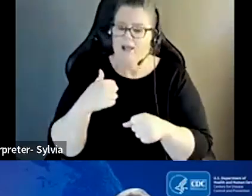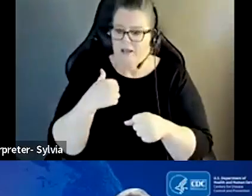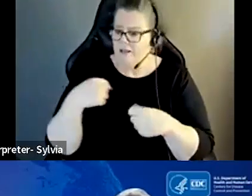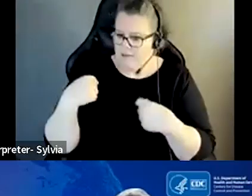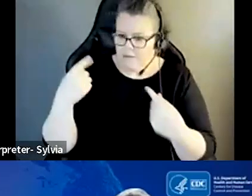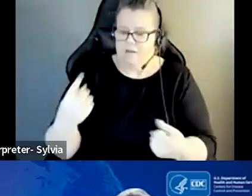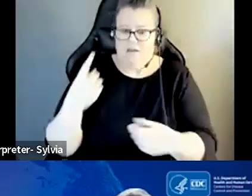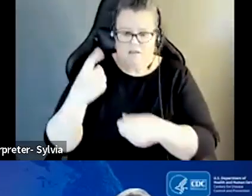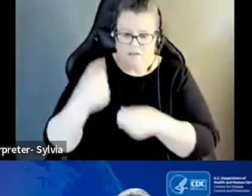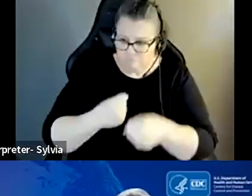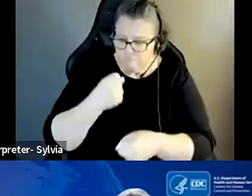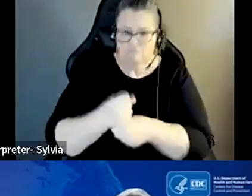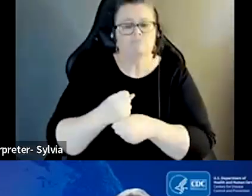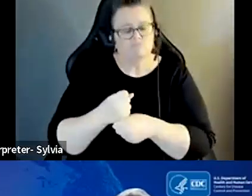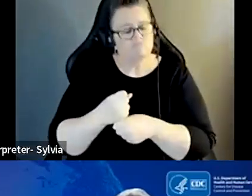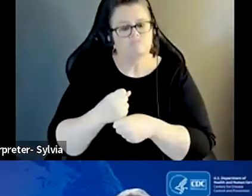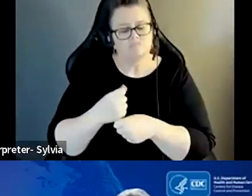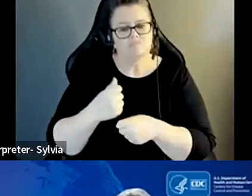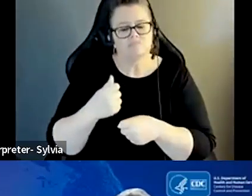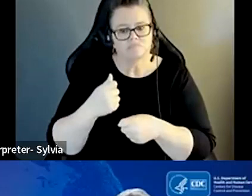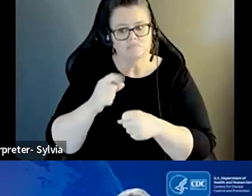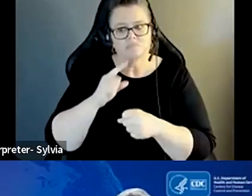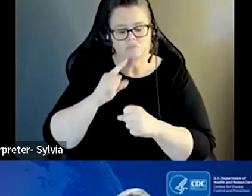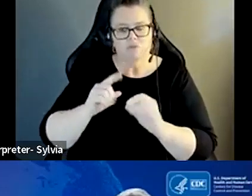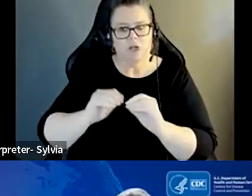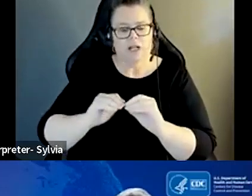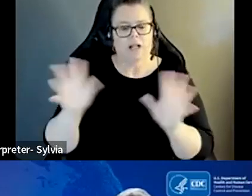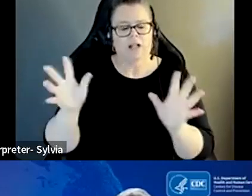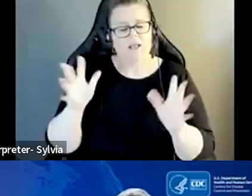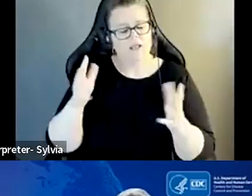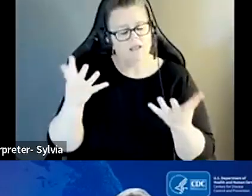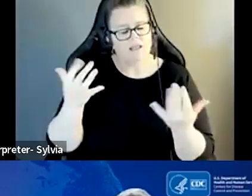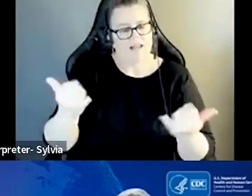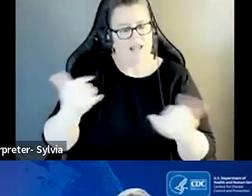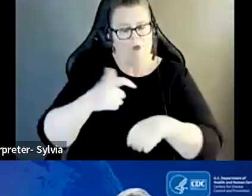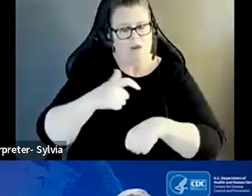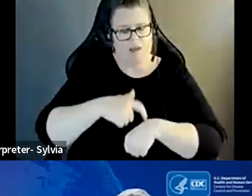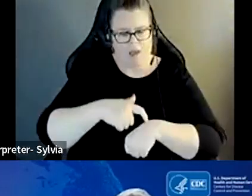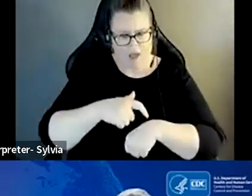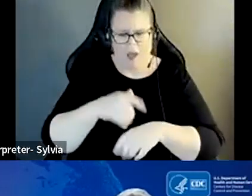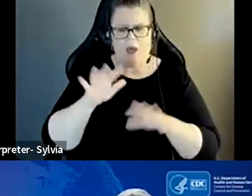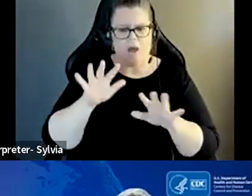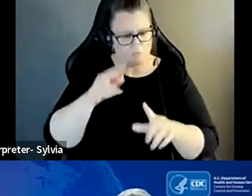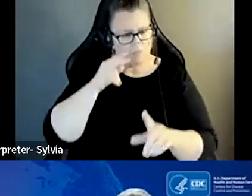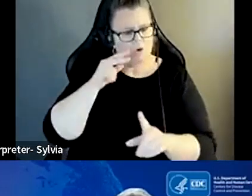have made it very clear to me that it's time to take back and -- take step back and strategically position CDC